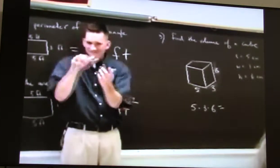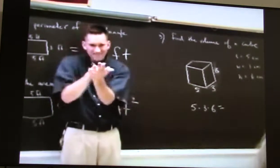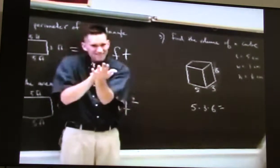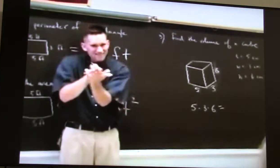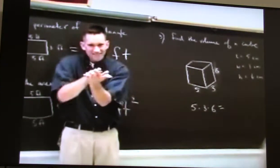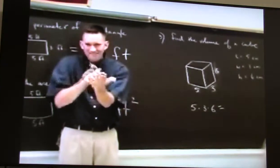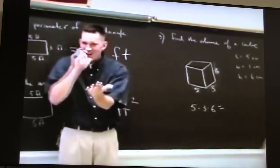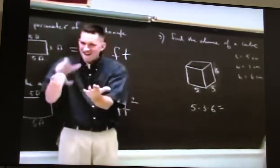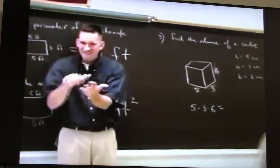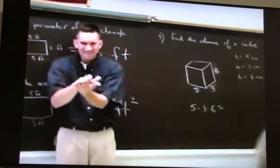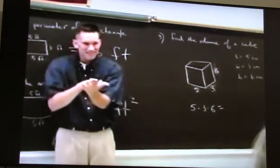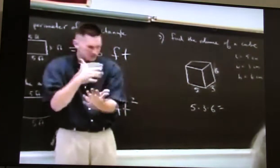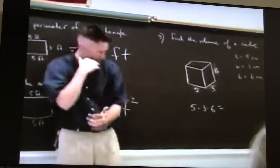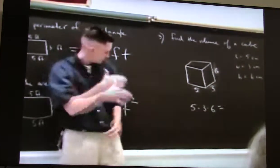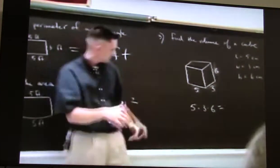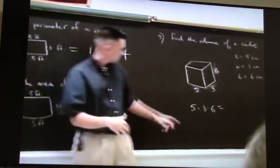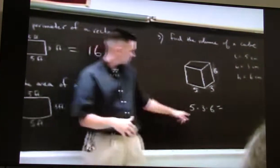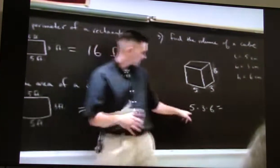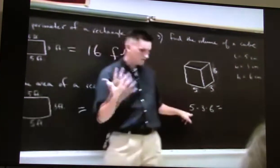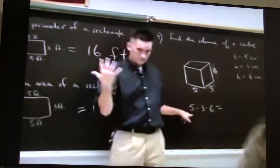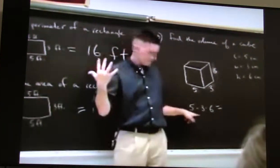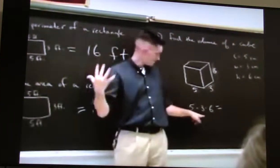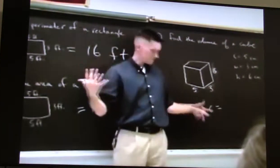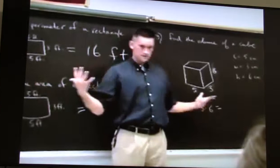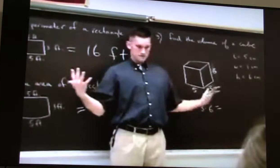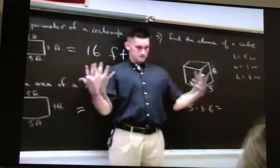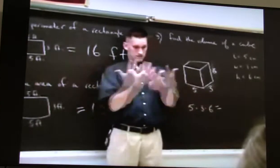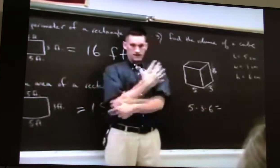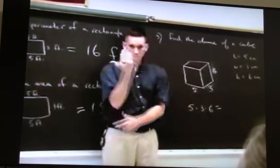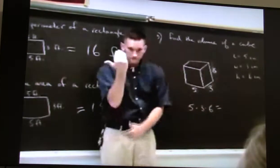well, yes see you don't really need a calculator.